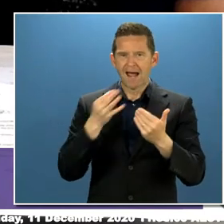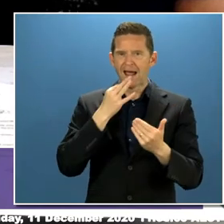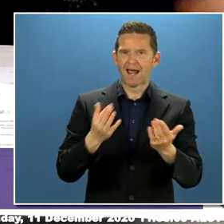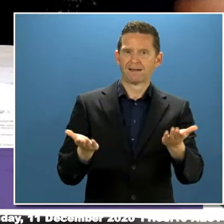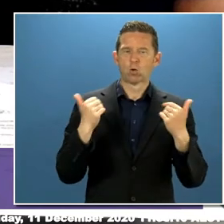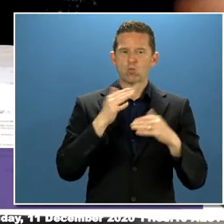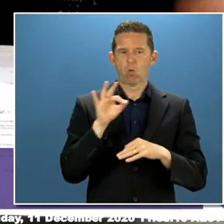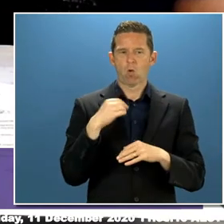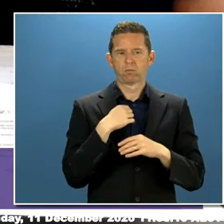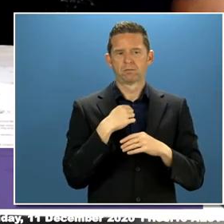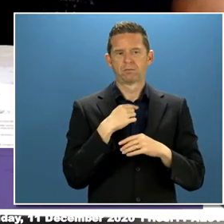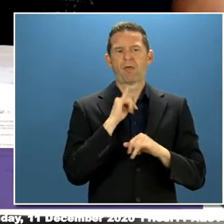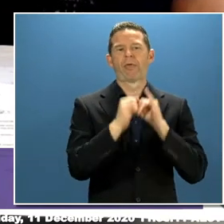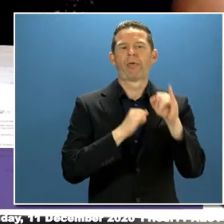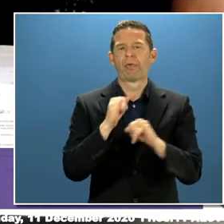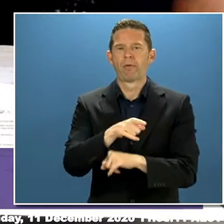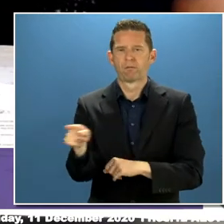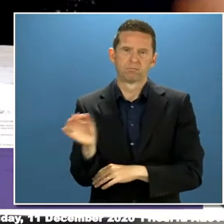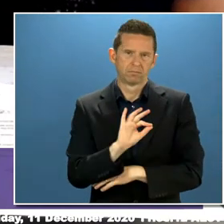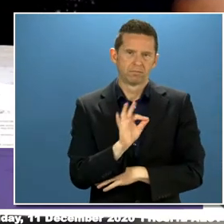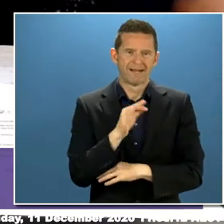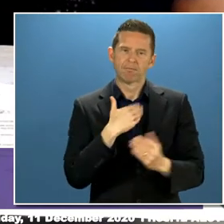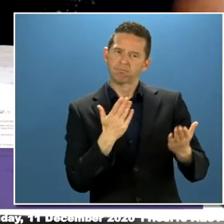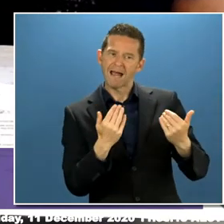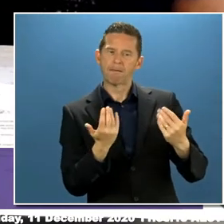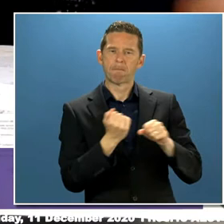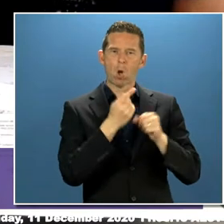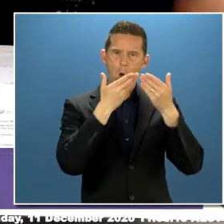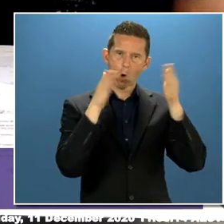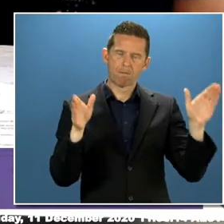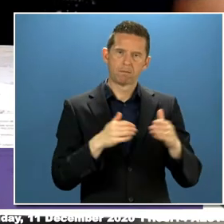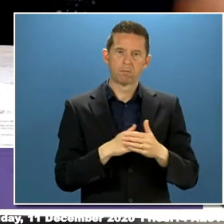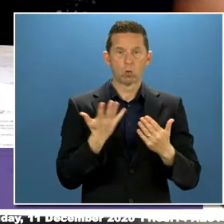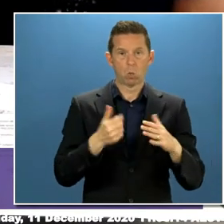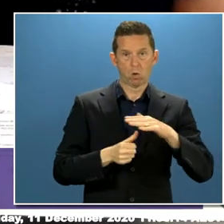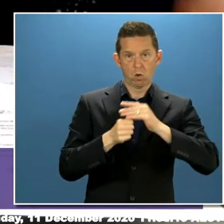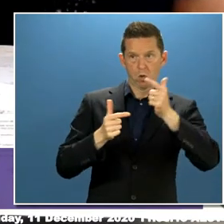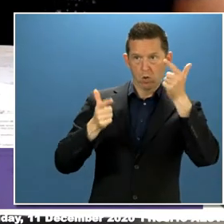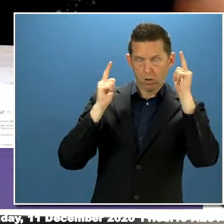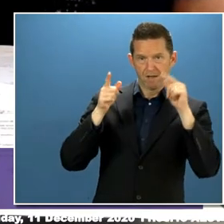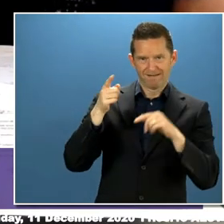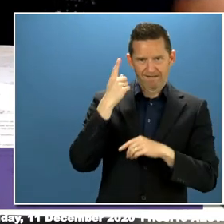So they can have those really, what the senior leaders might think is a silly question, isn't, it's actually a great question because